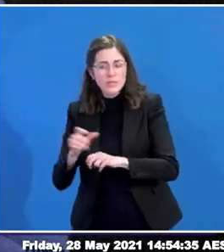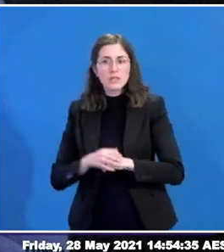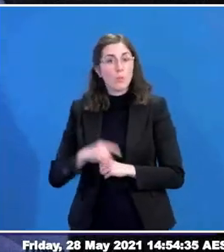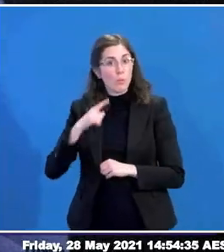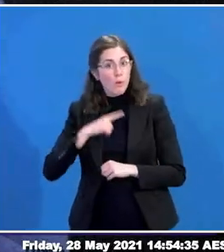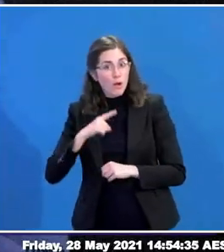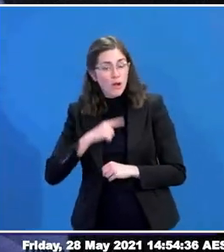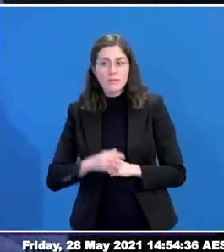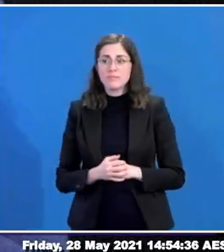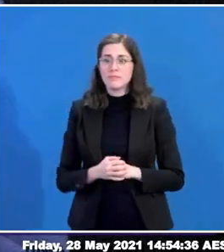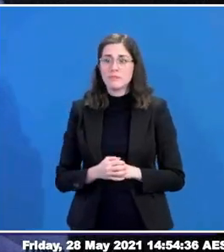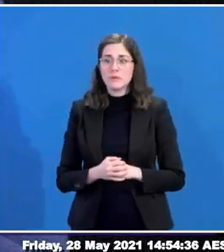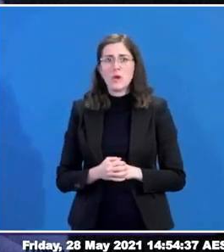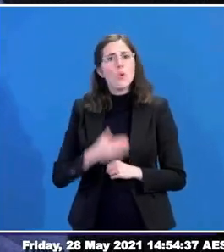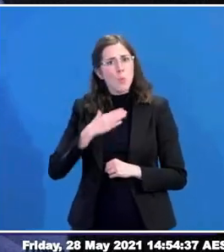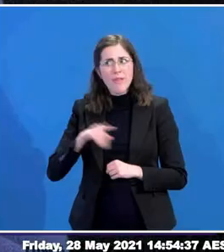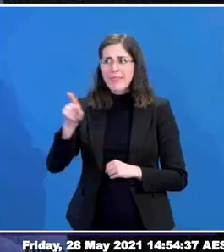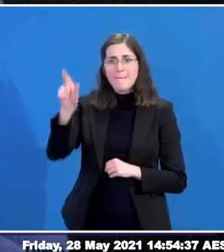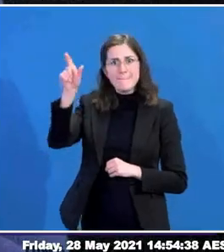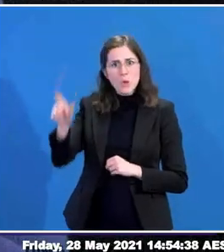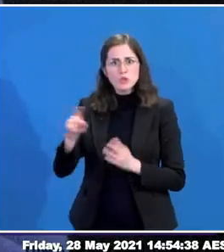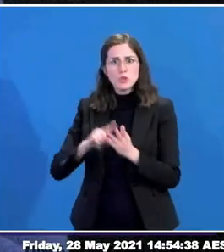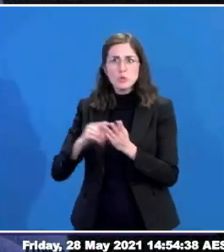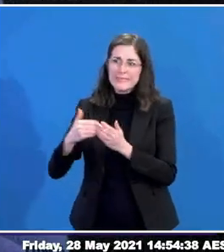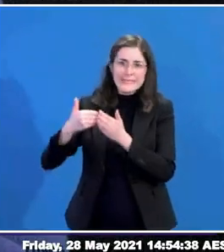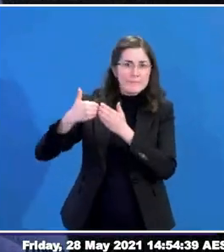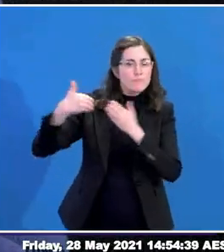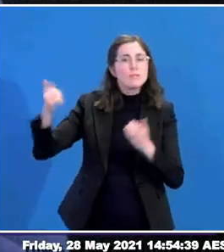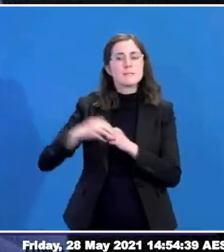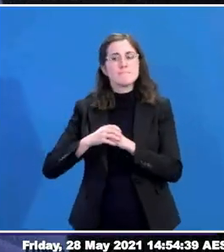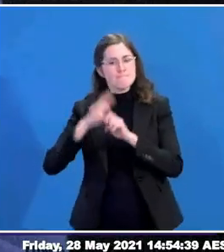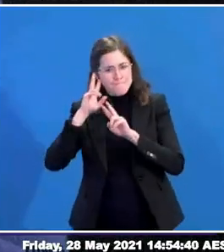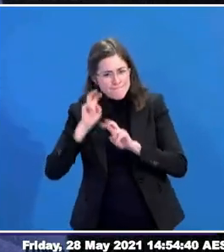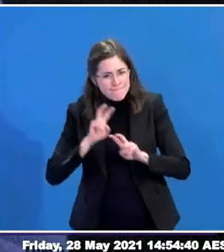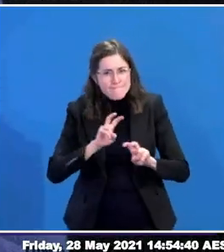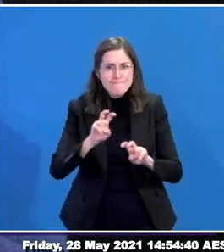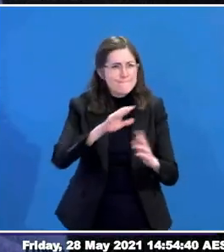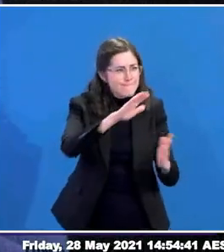be able to examine the material that comes from that investigation, I have